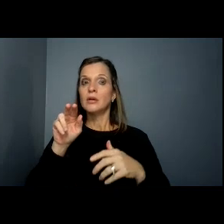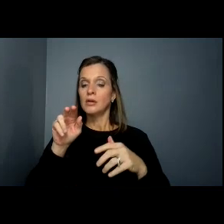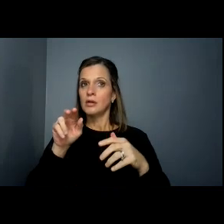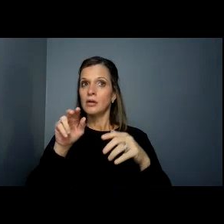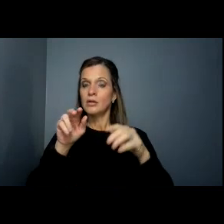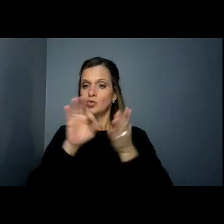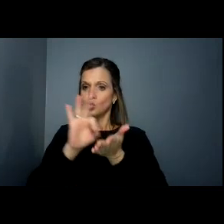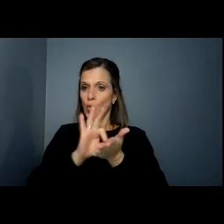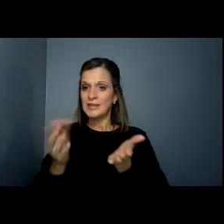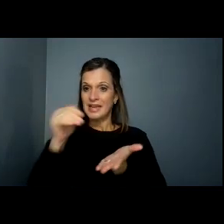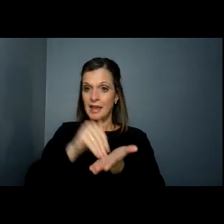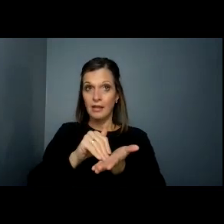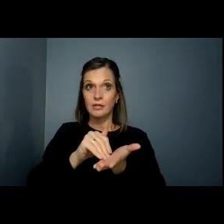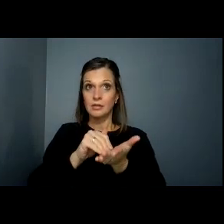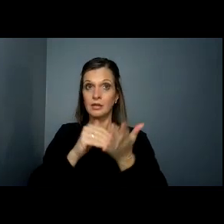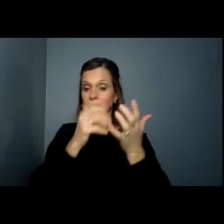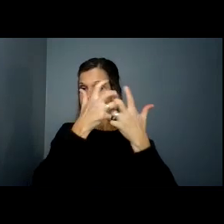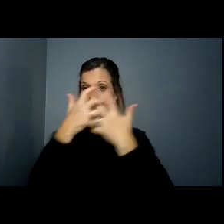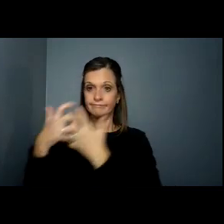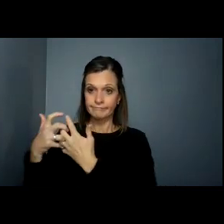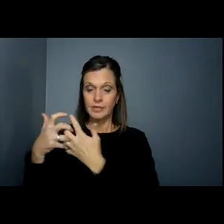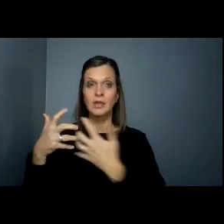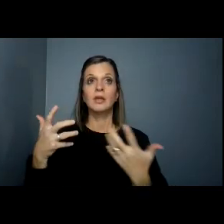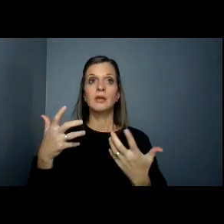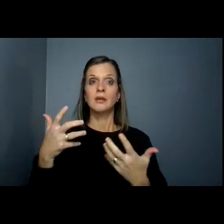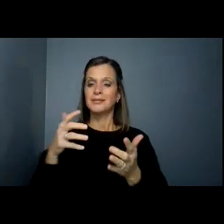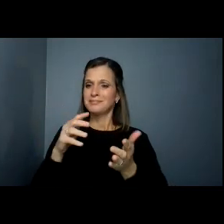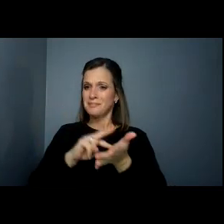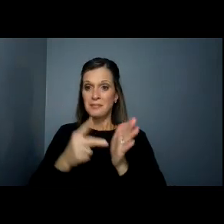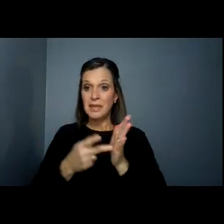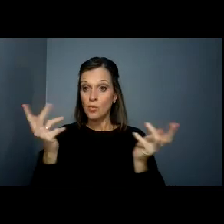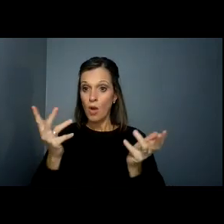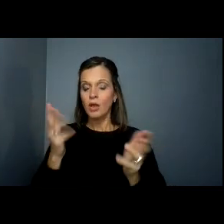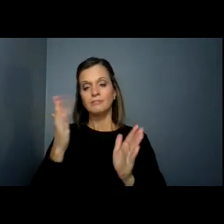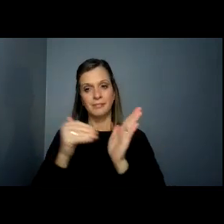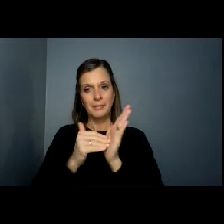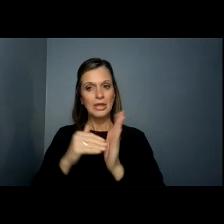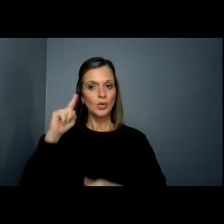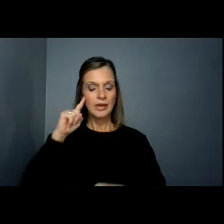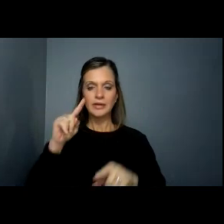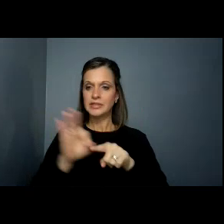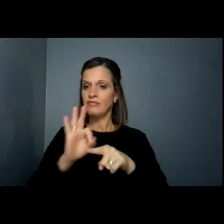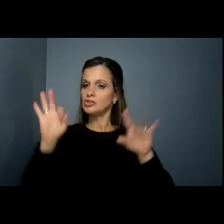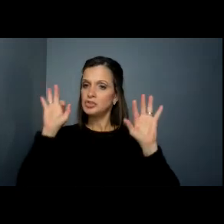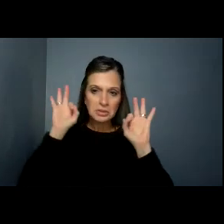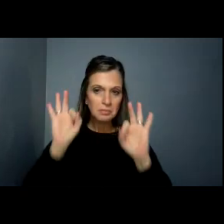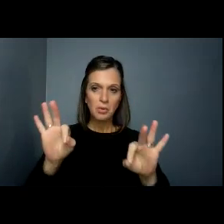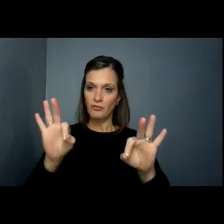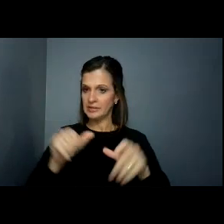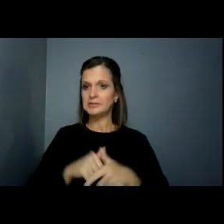that the middle ear is functioning perfectly. So if the middle ear is functioning perfectly,